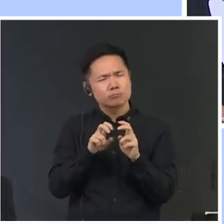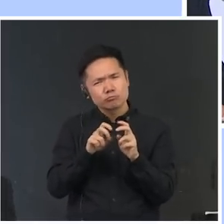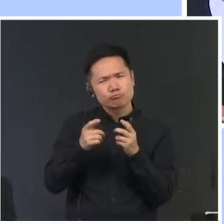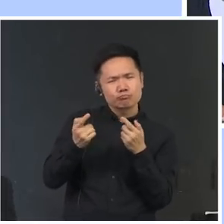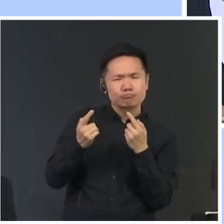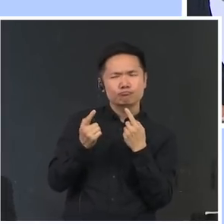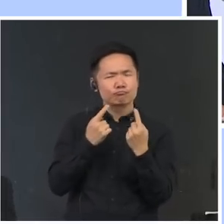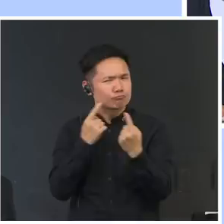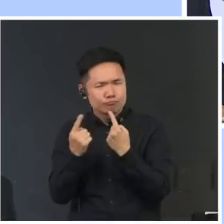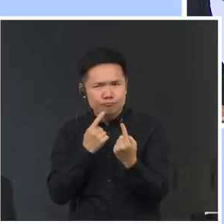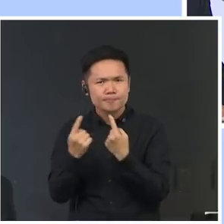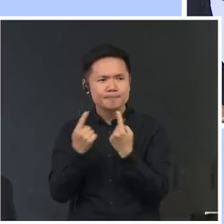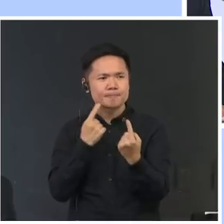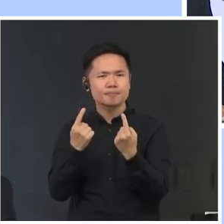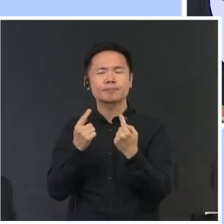federation of the deaf.